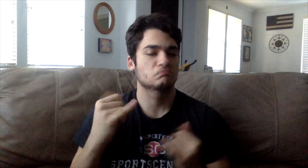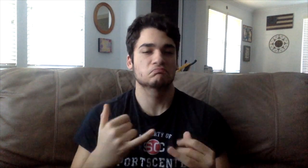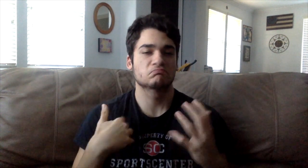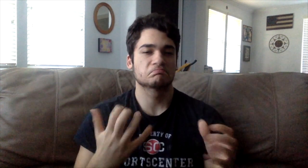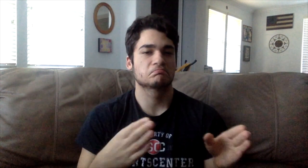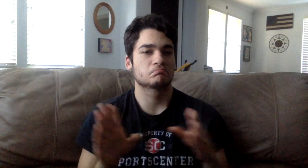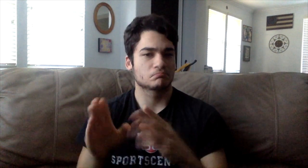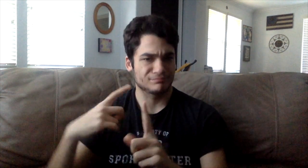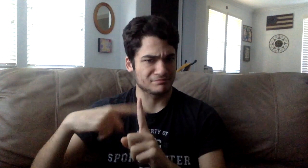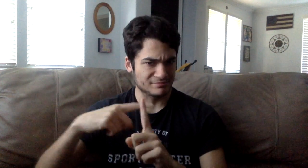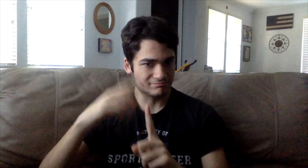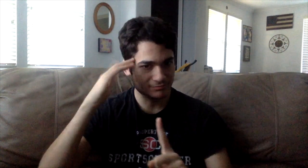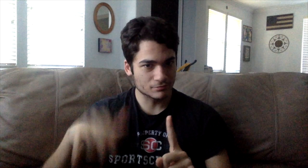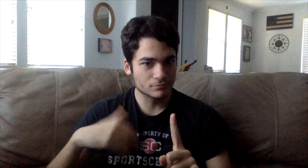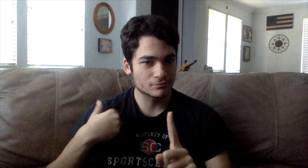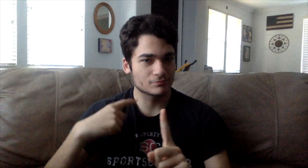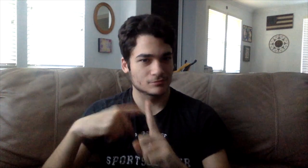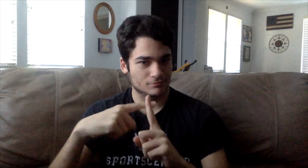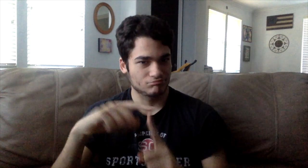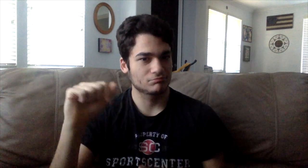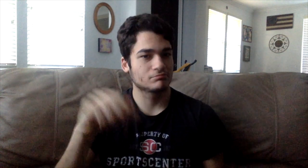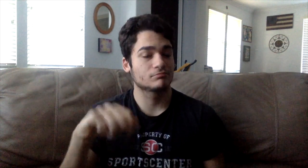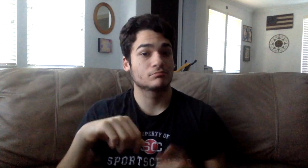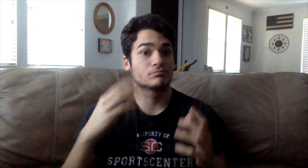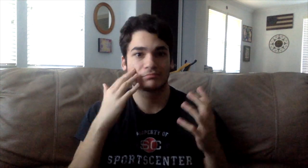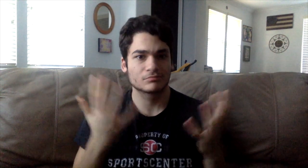But now, I want to redirect from negative news to something that is positive. Yes, there is some positive news.